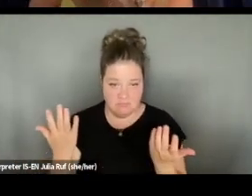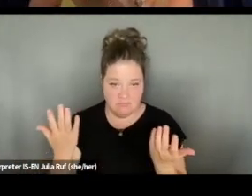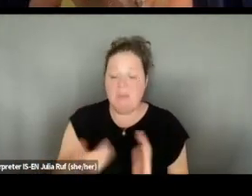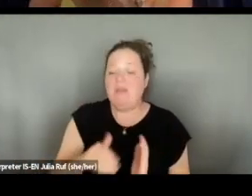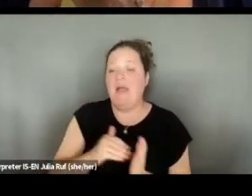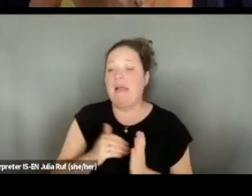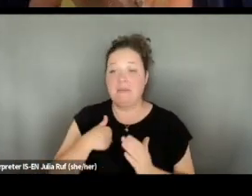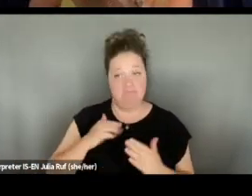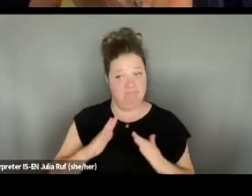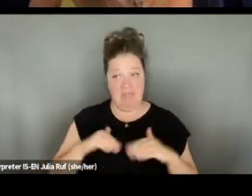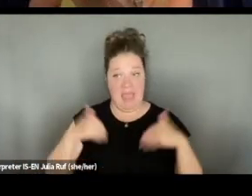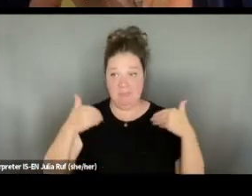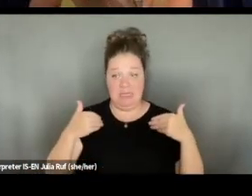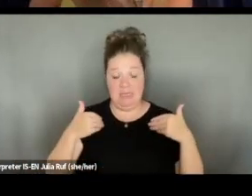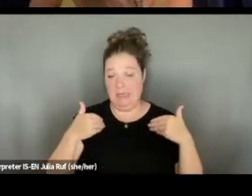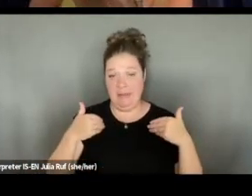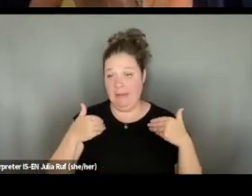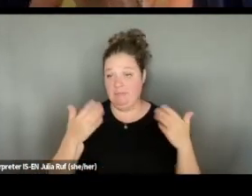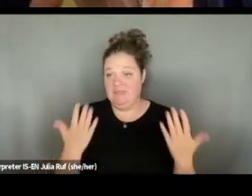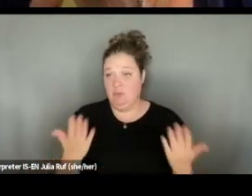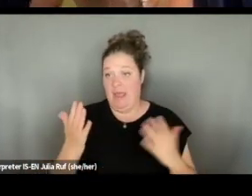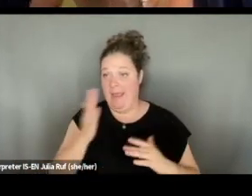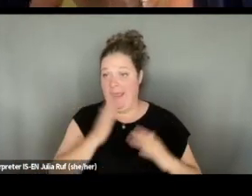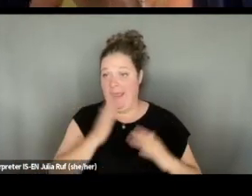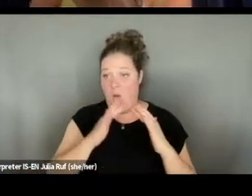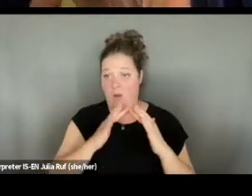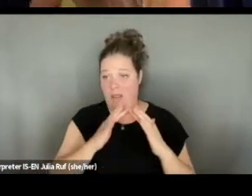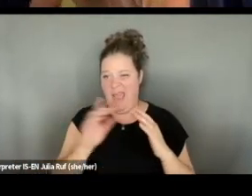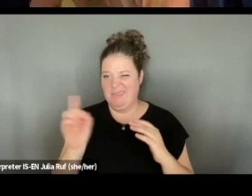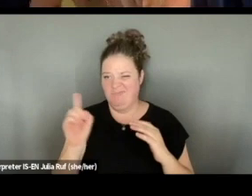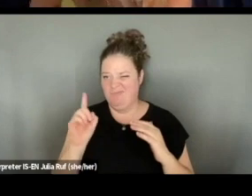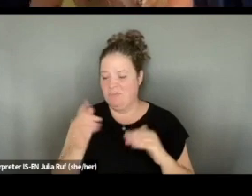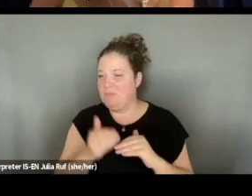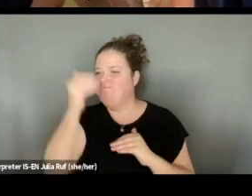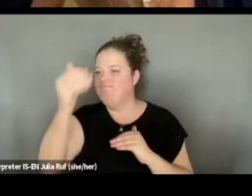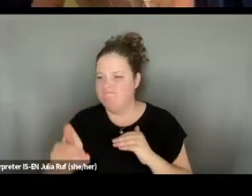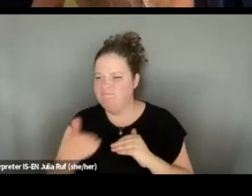But again, I would be happy to discuss with you offline on exactly